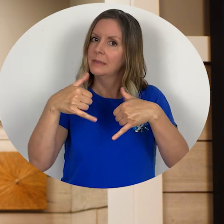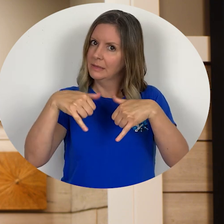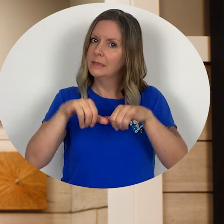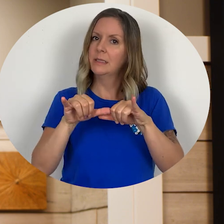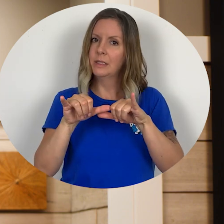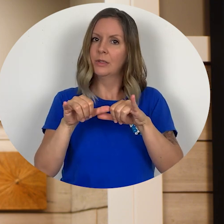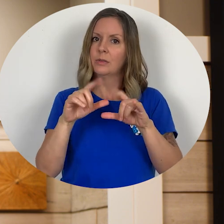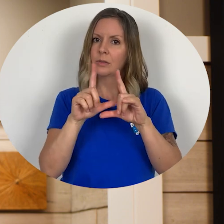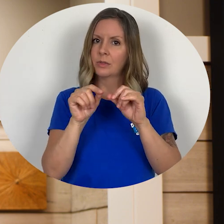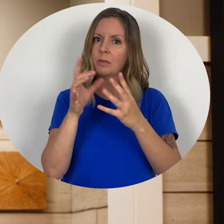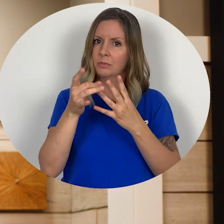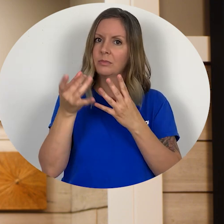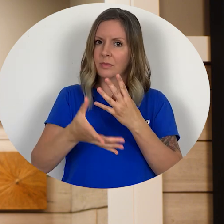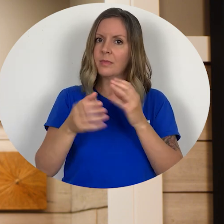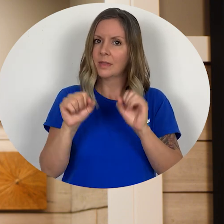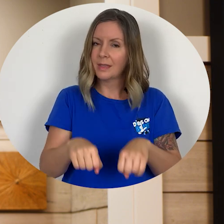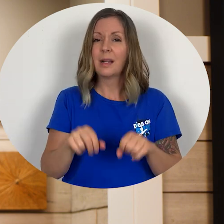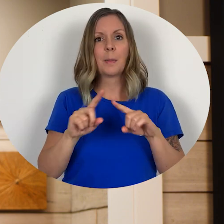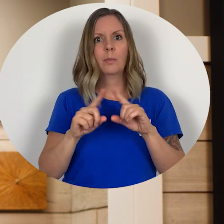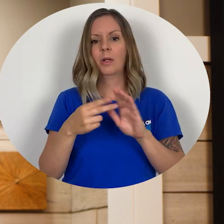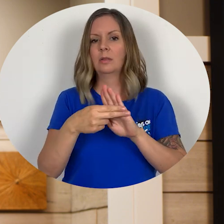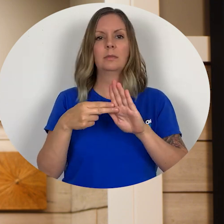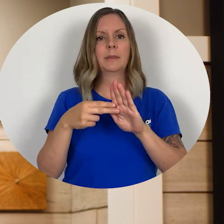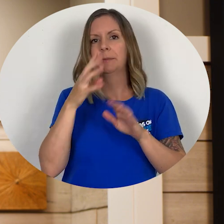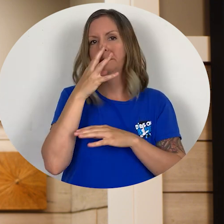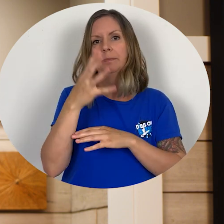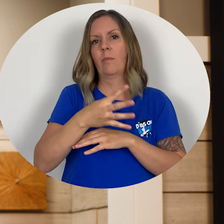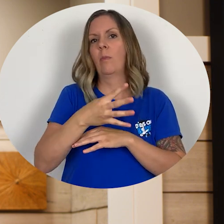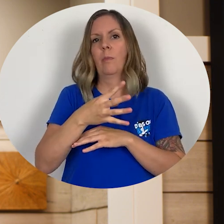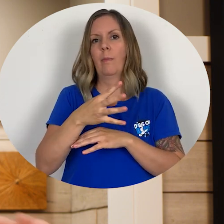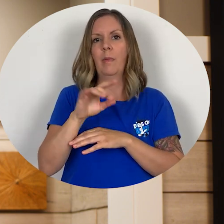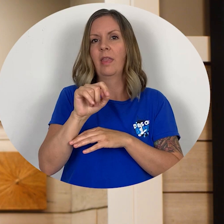to start a fight, they can still play this card, but then ignore its effect and end their